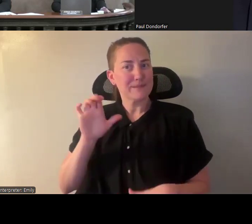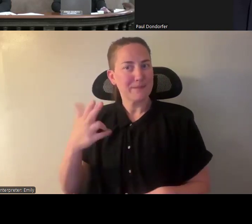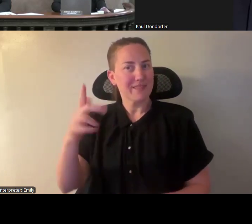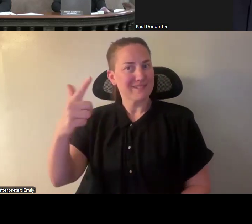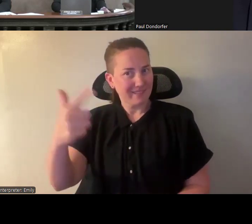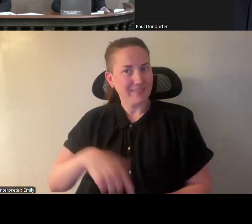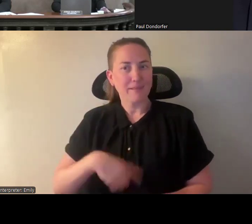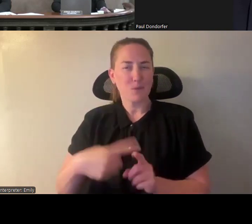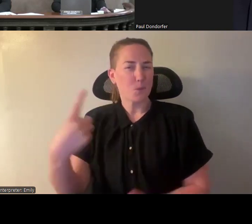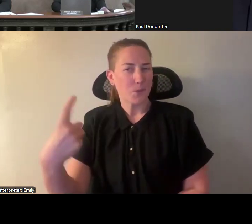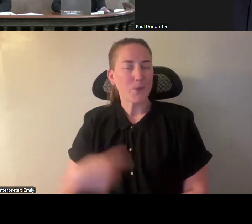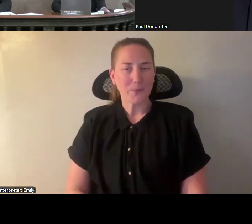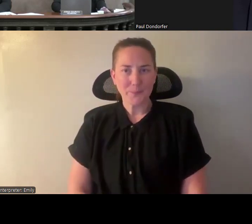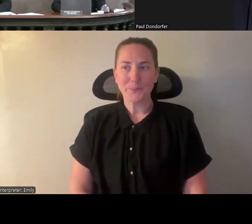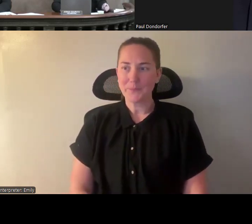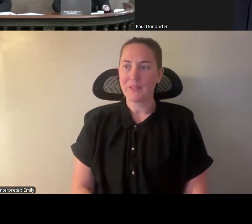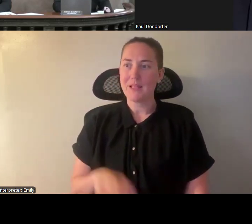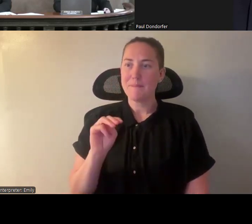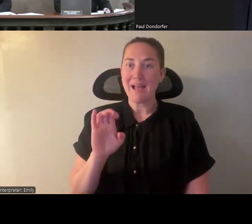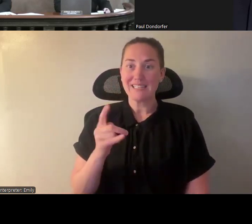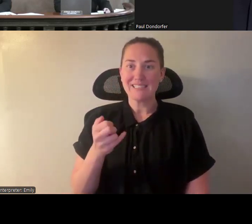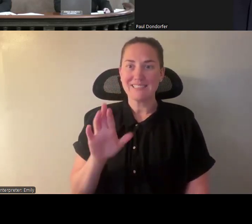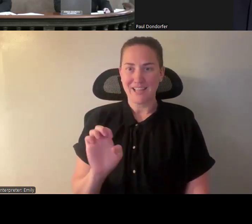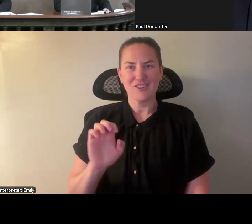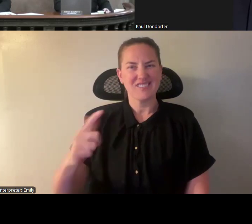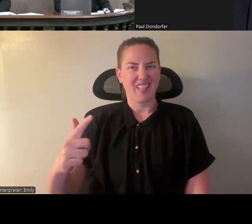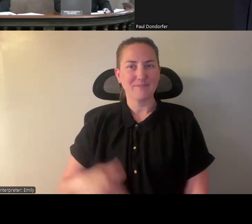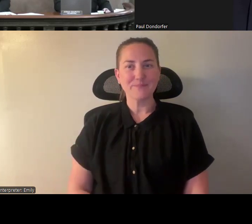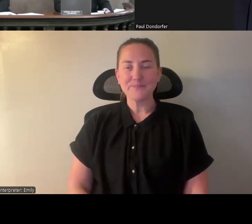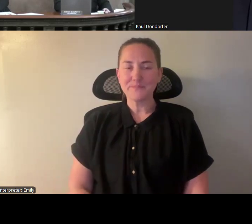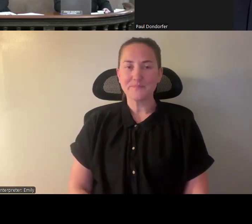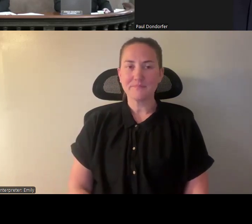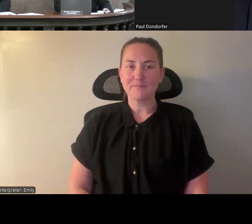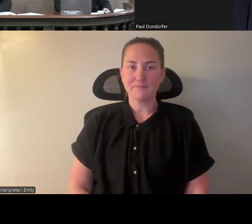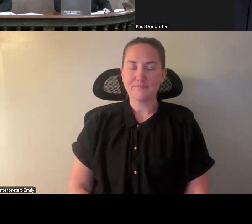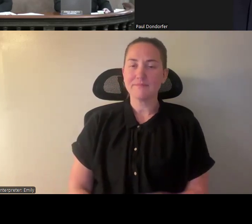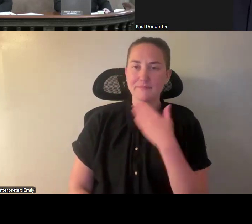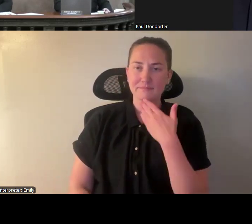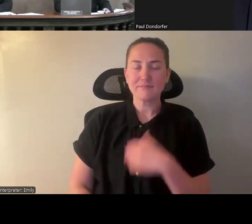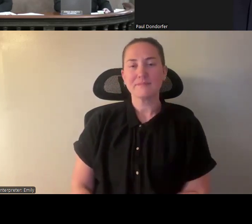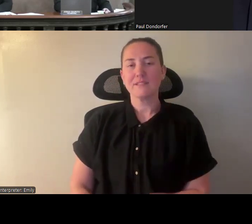was one other one Legislator McIntyre seconded that Thank you And legislator Vasquez Simmons is